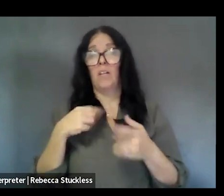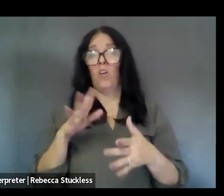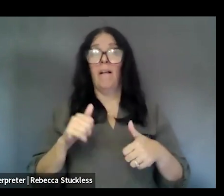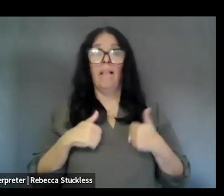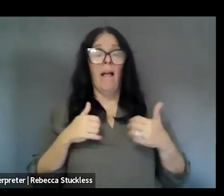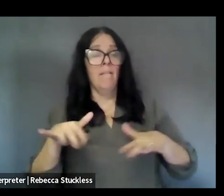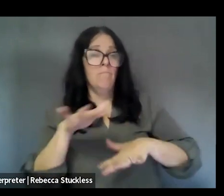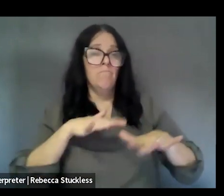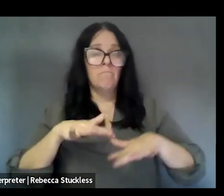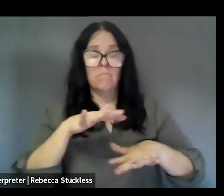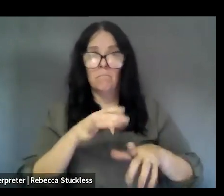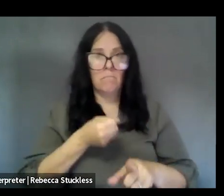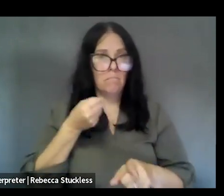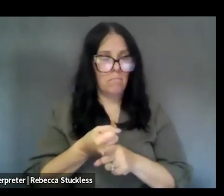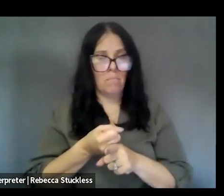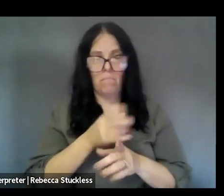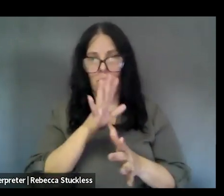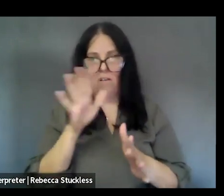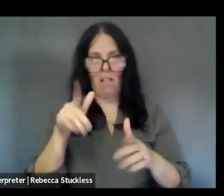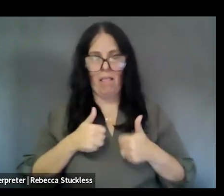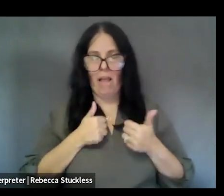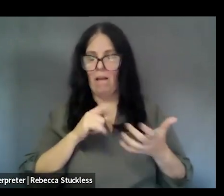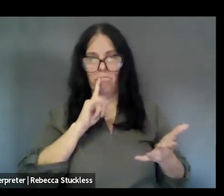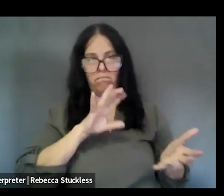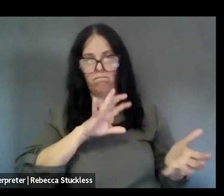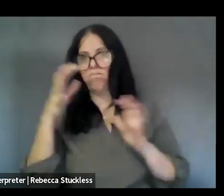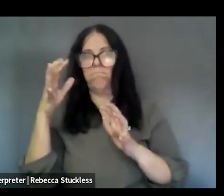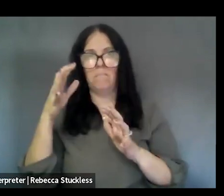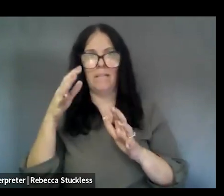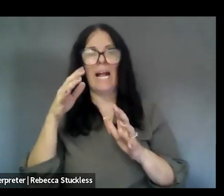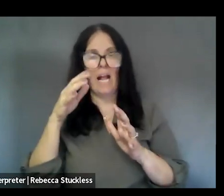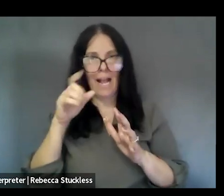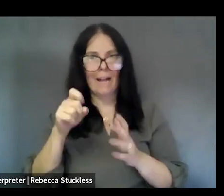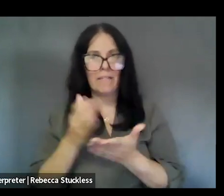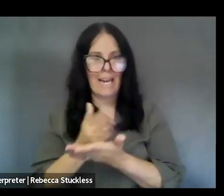she began to more deeply navigate the main health care system after years of figuring